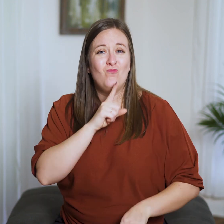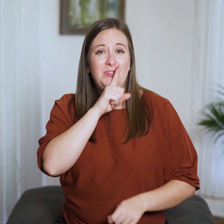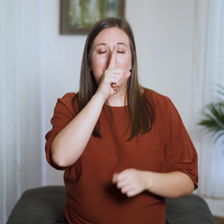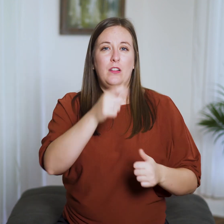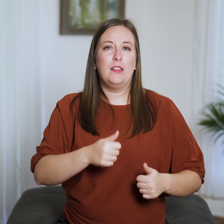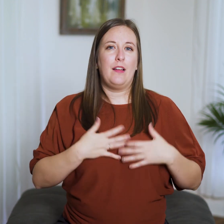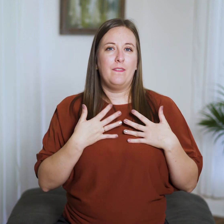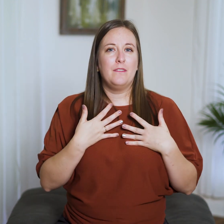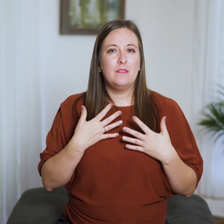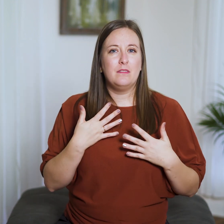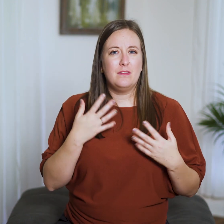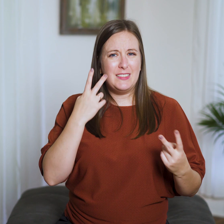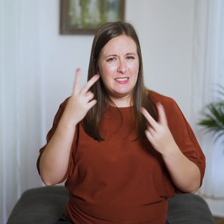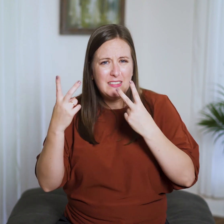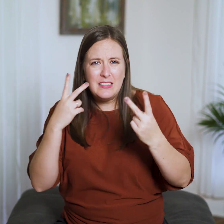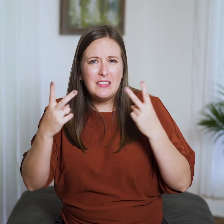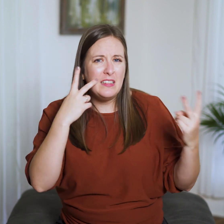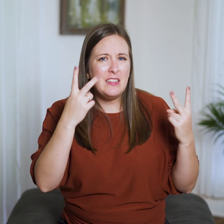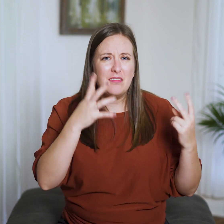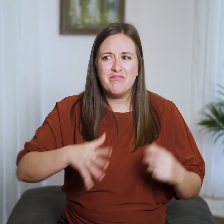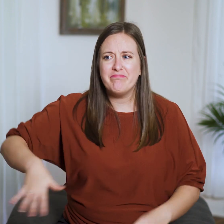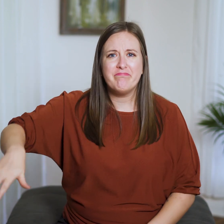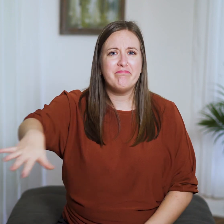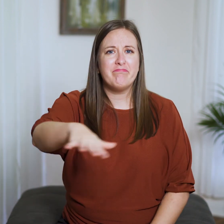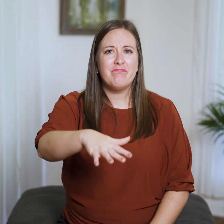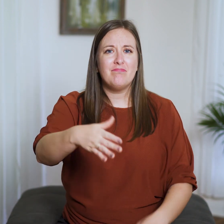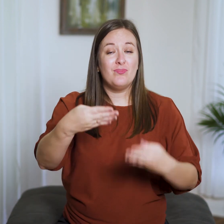with the reality we see around us: